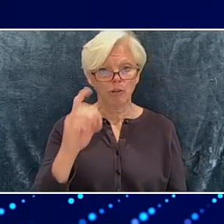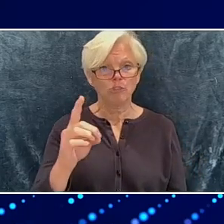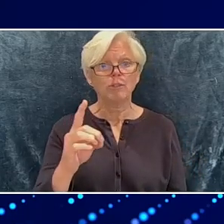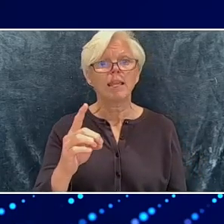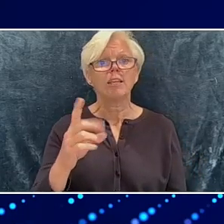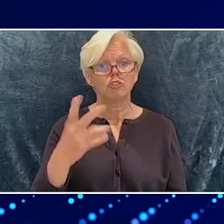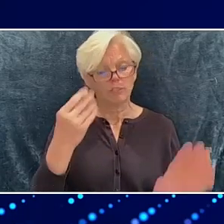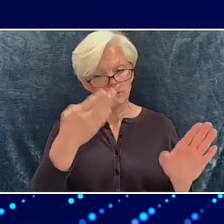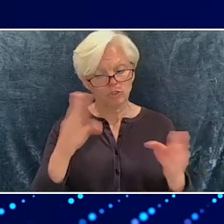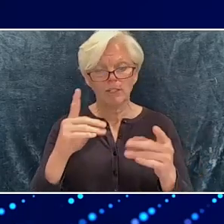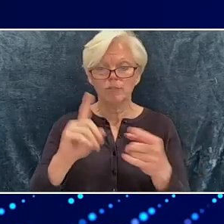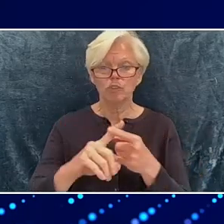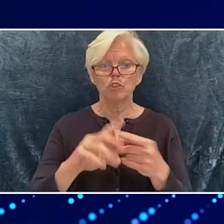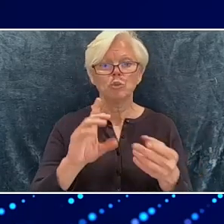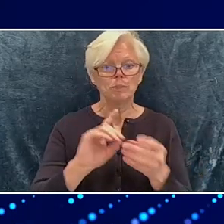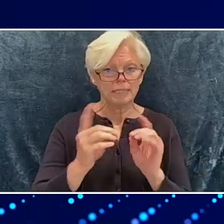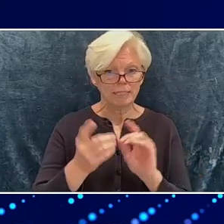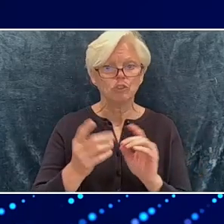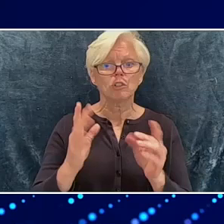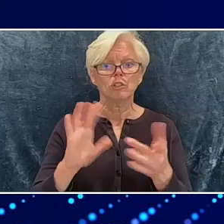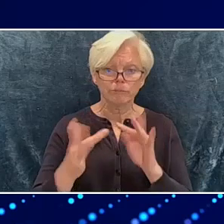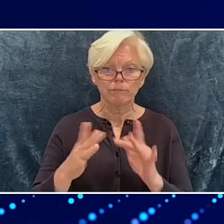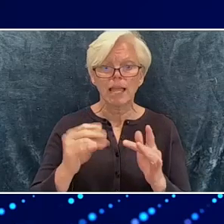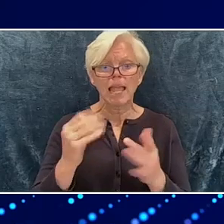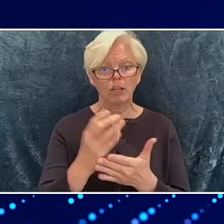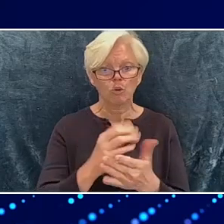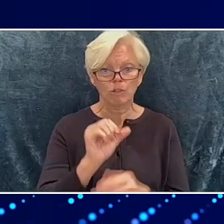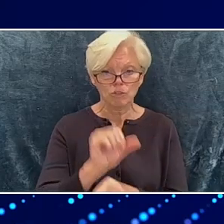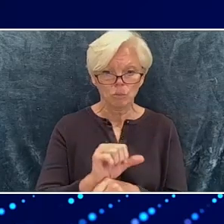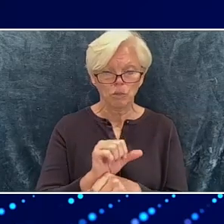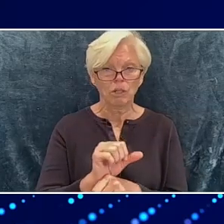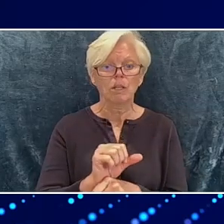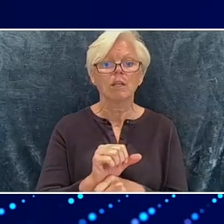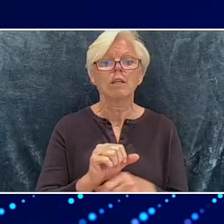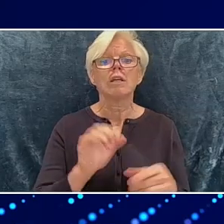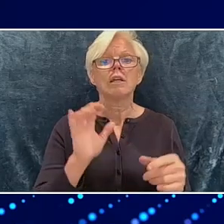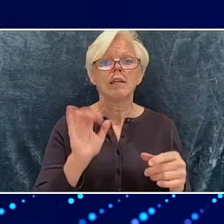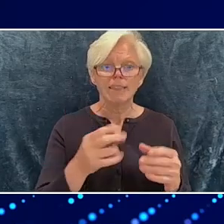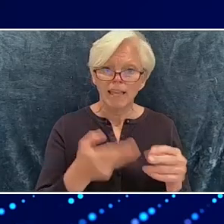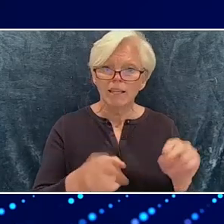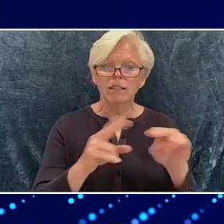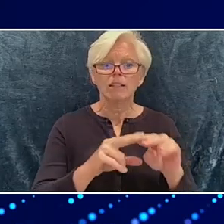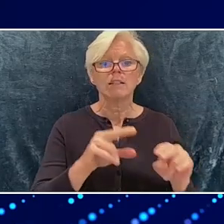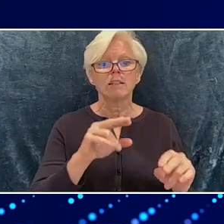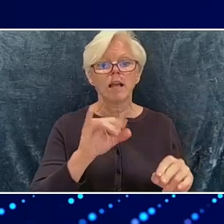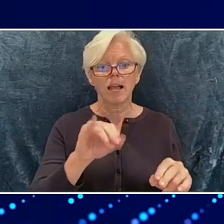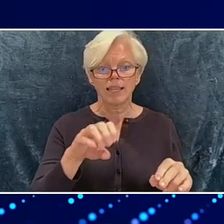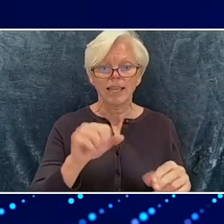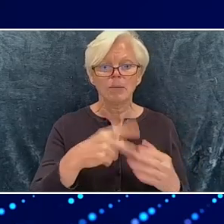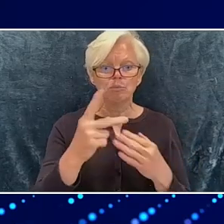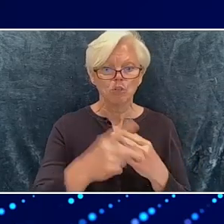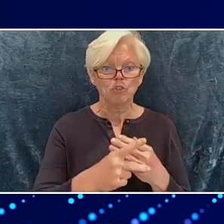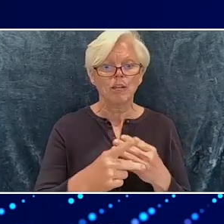The courseware IA & EA program simply increases the overall cost of students, deprive the market of the transparency